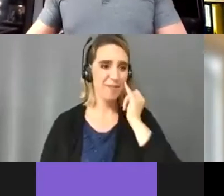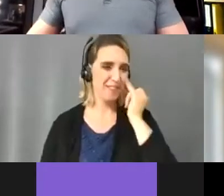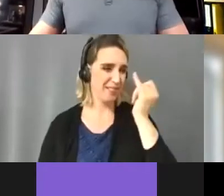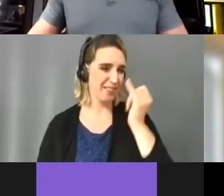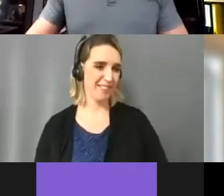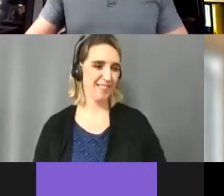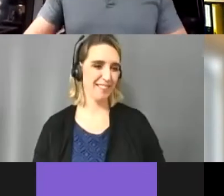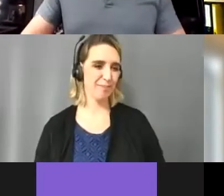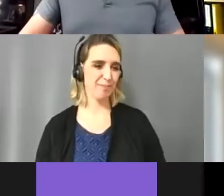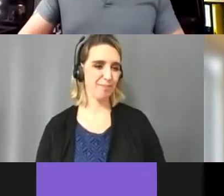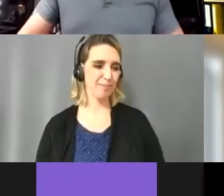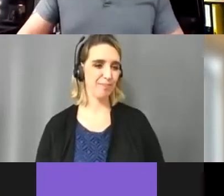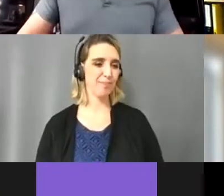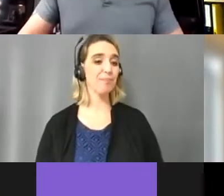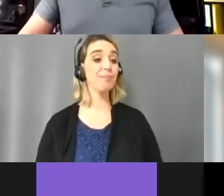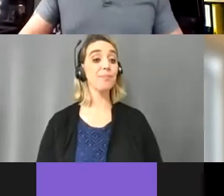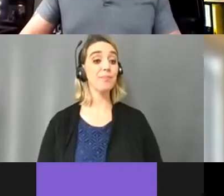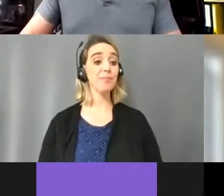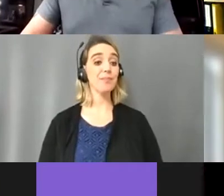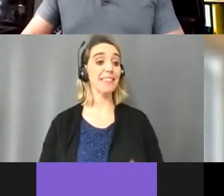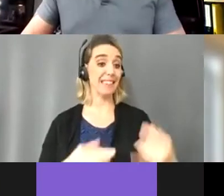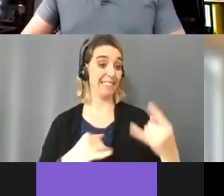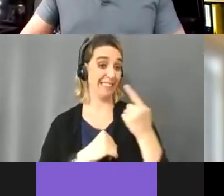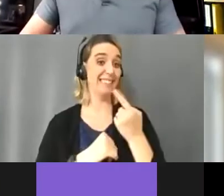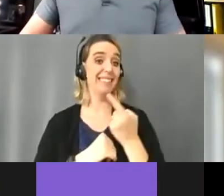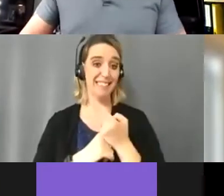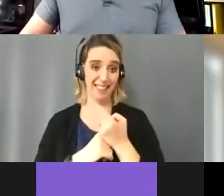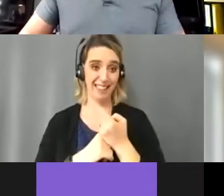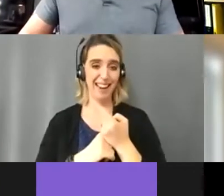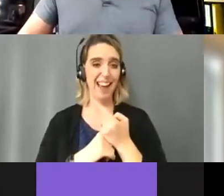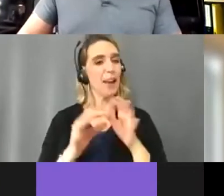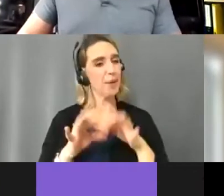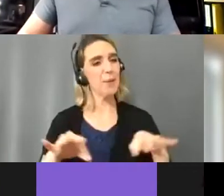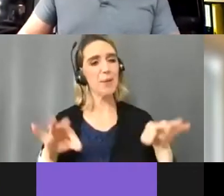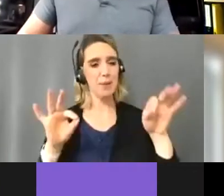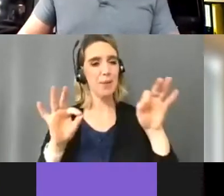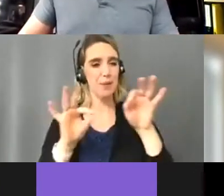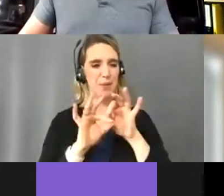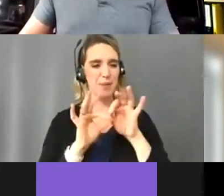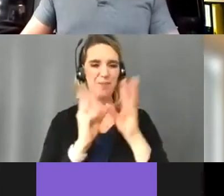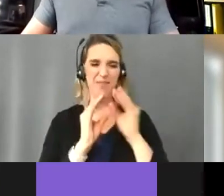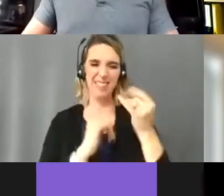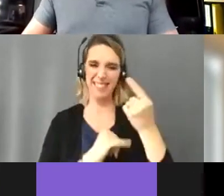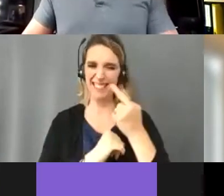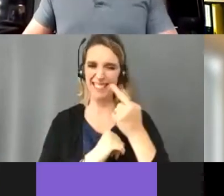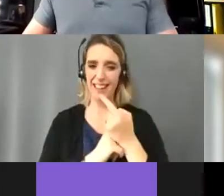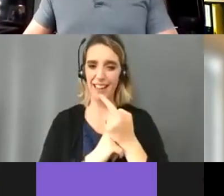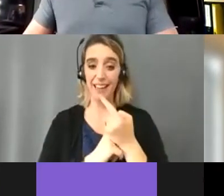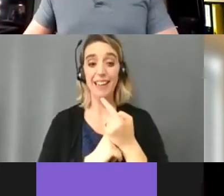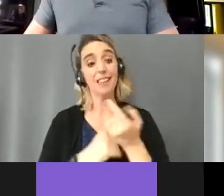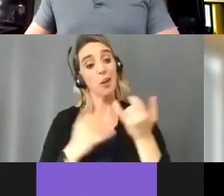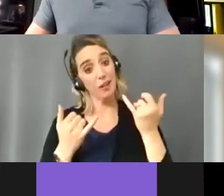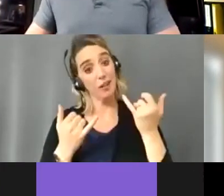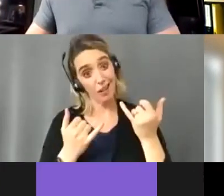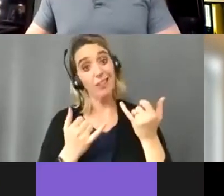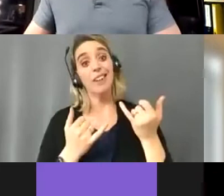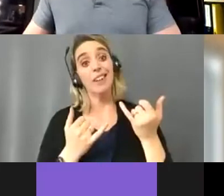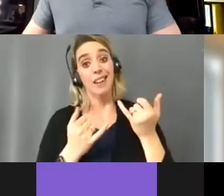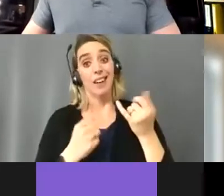Today's session is particularly important now as we're more than a year into the global pandemic.